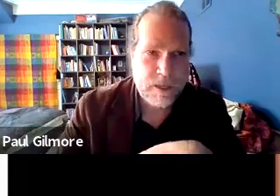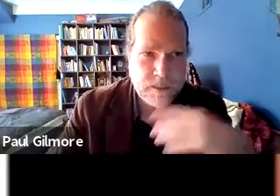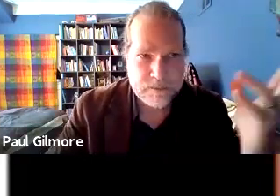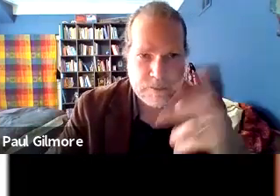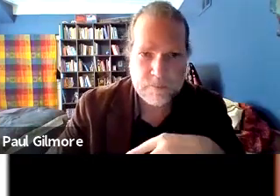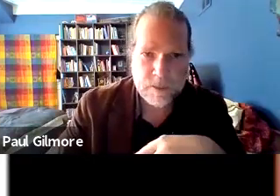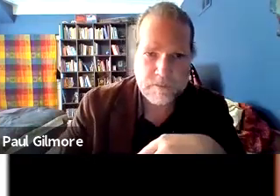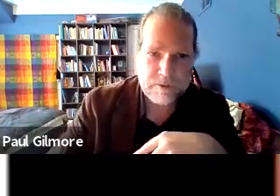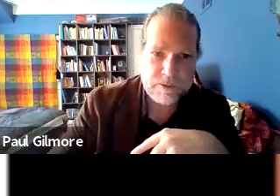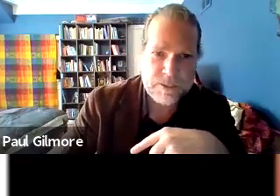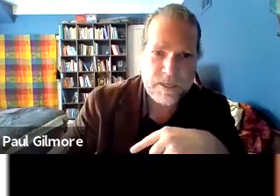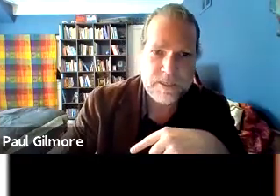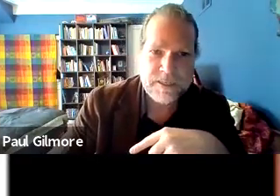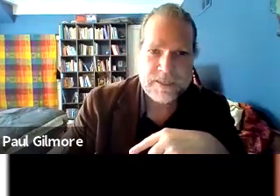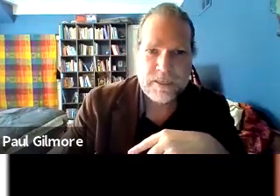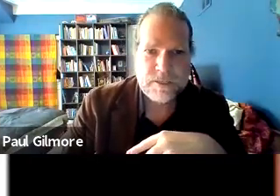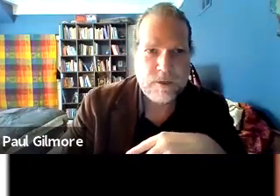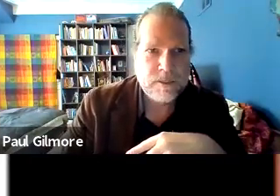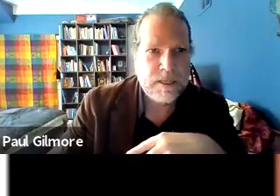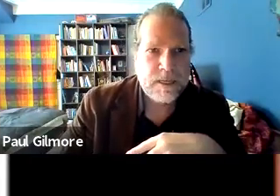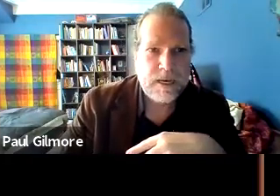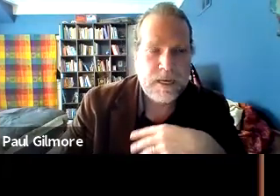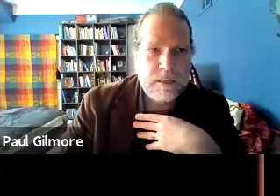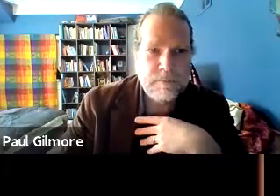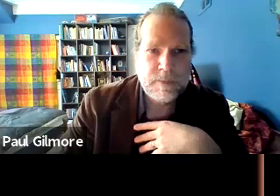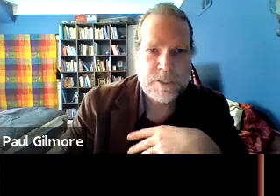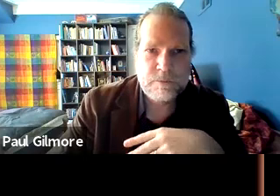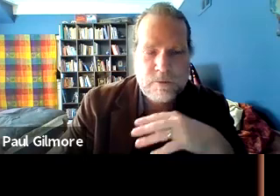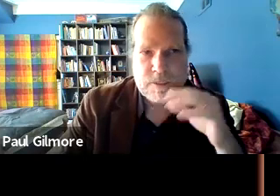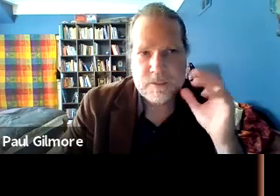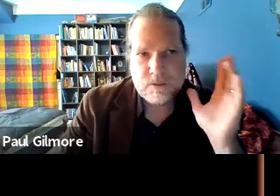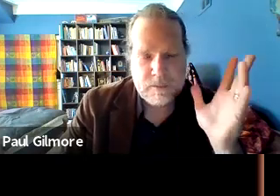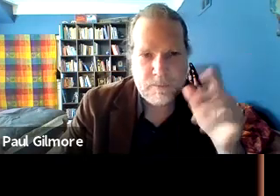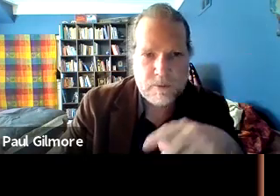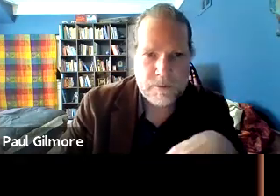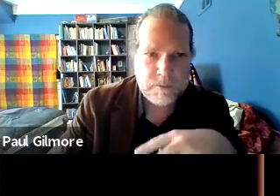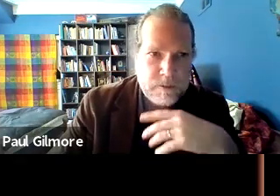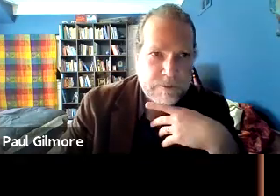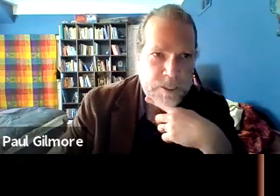went on to Fresno State, and so on. But she wrote this incredible poem and one of her